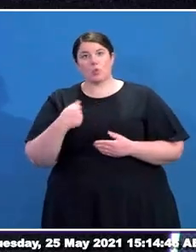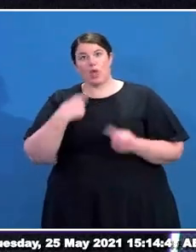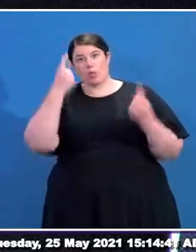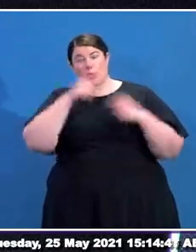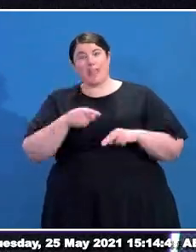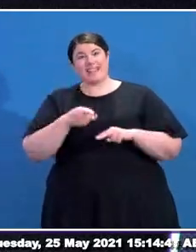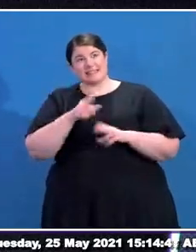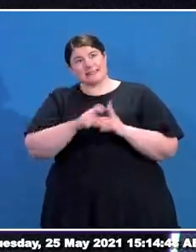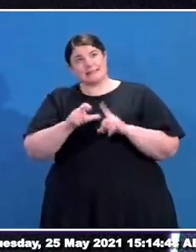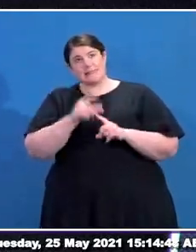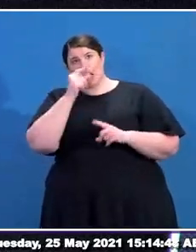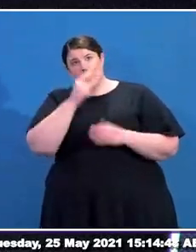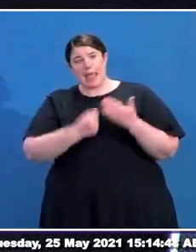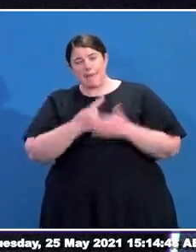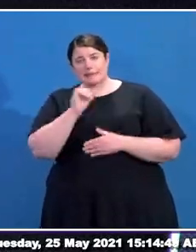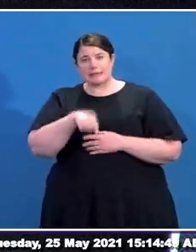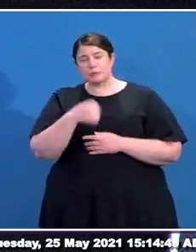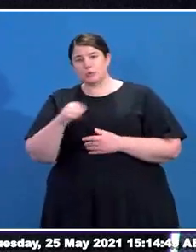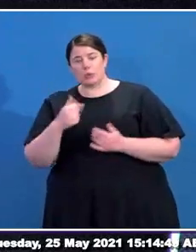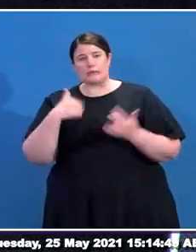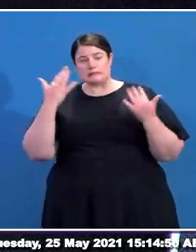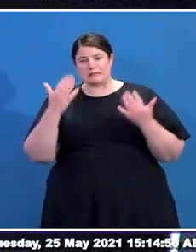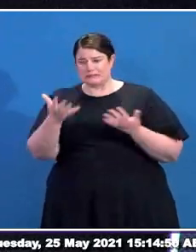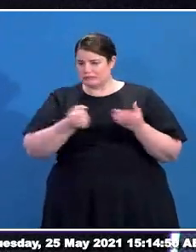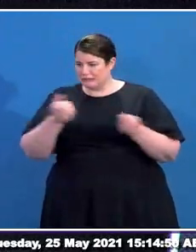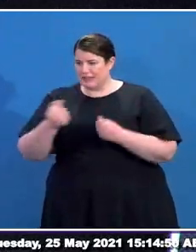Over the course of the investigation, there did seem to be a pattern emerging